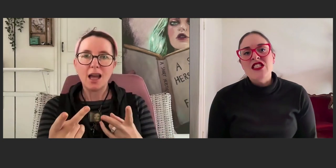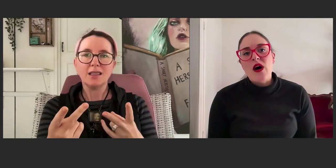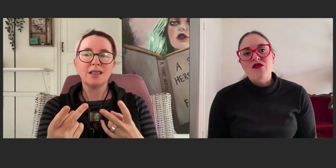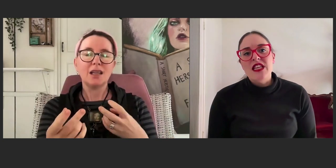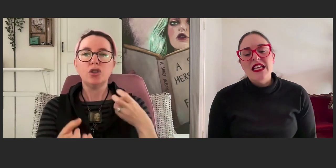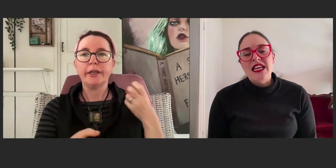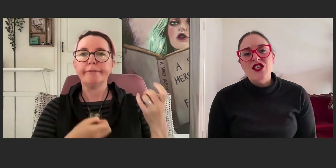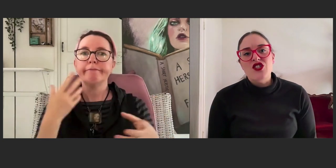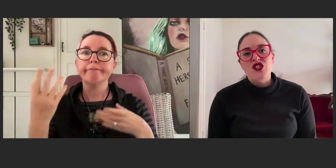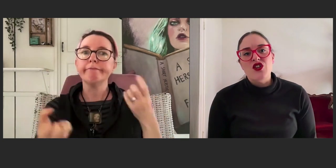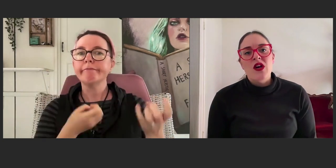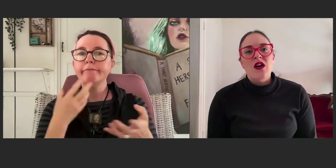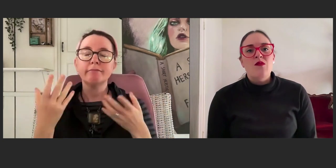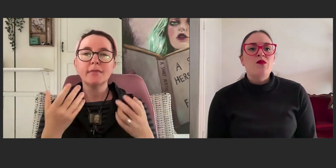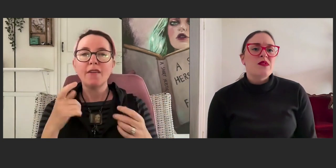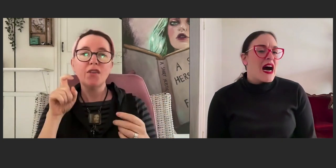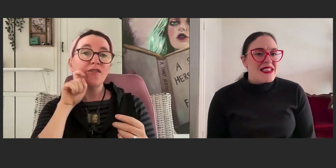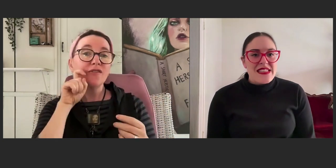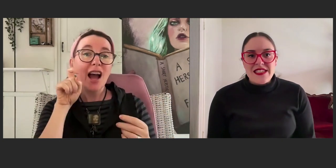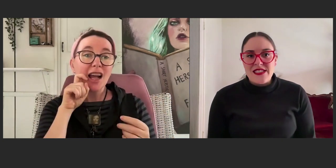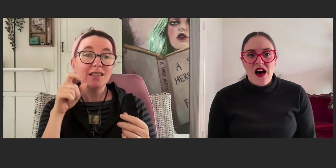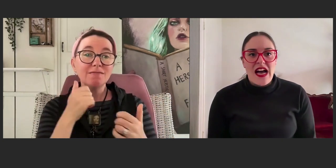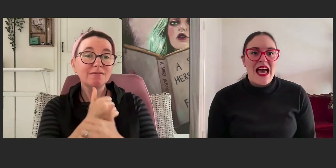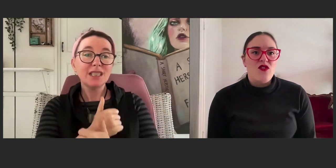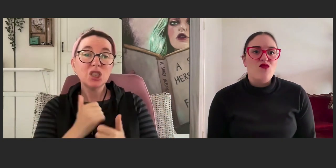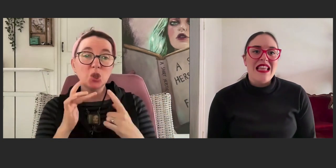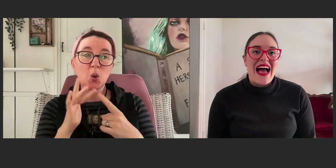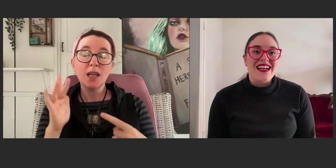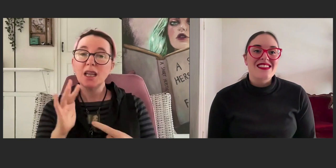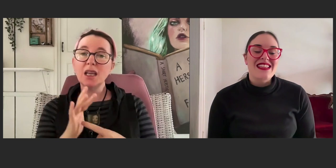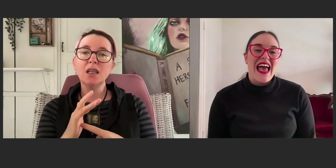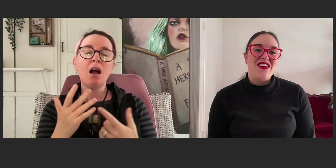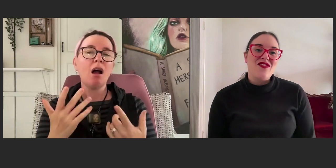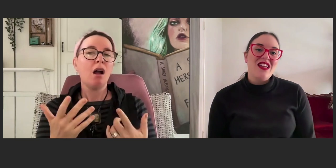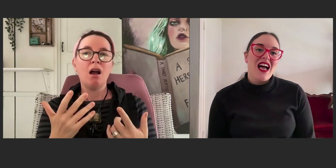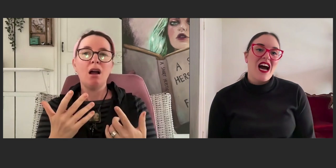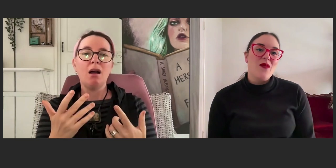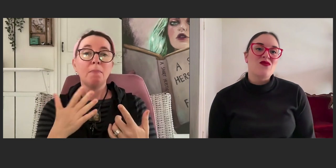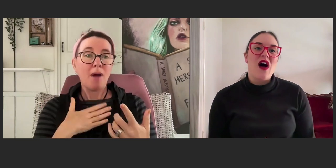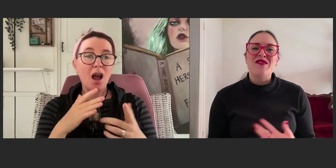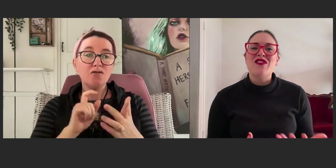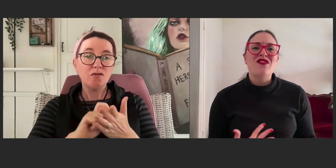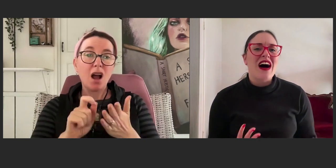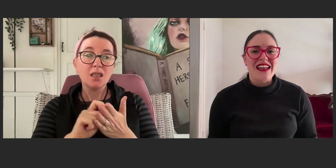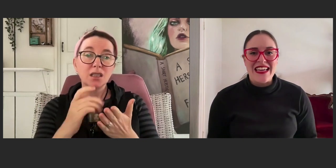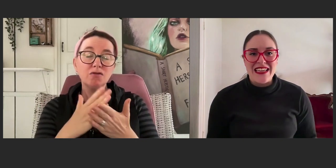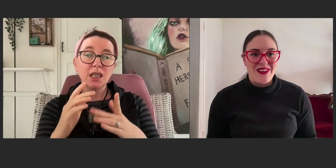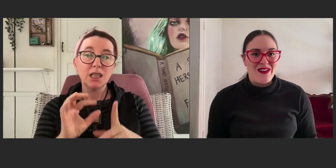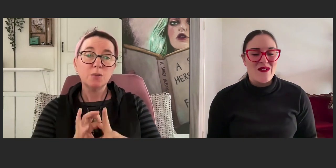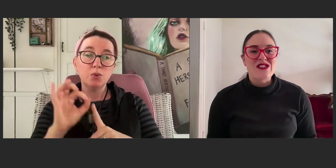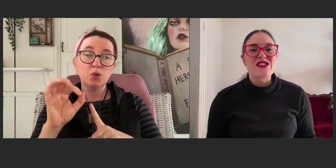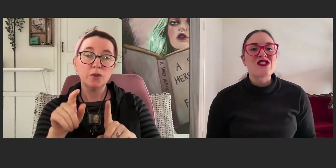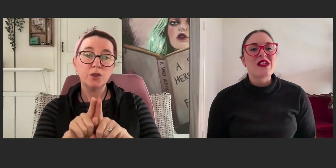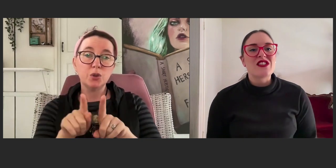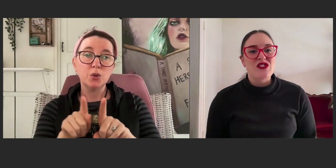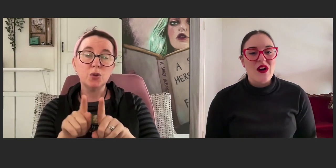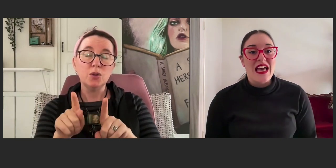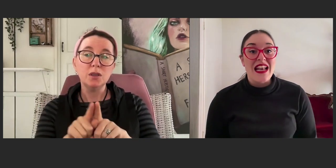So, I really needed to cast that aside and relax and feel like I was writing for fun even or just to enjoy it.